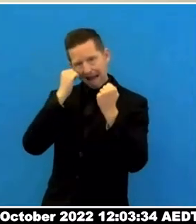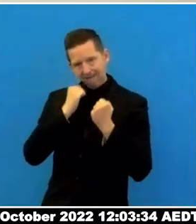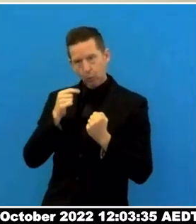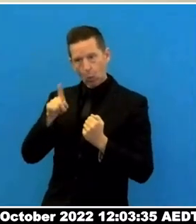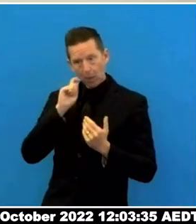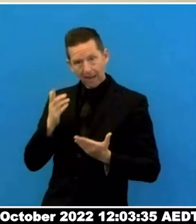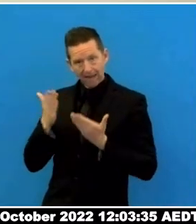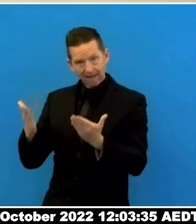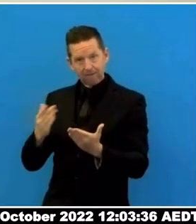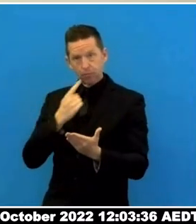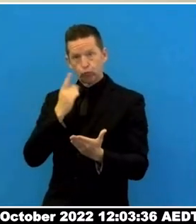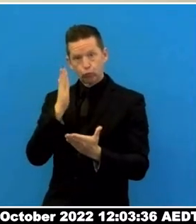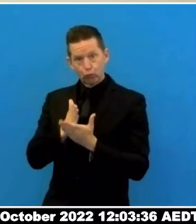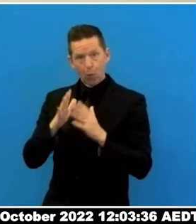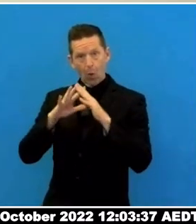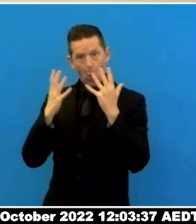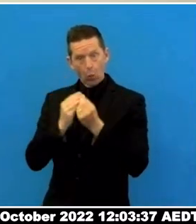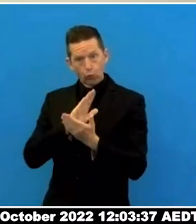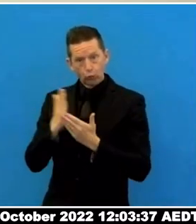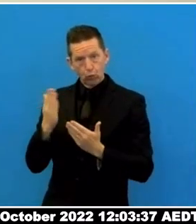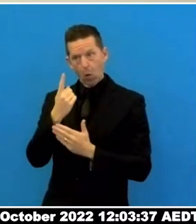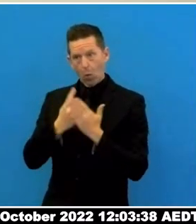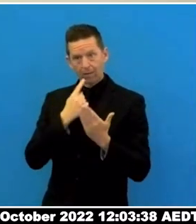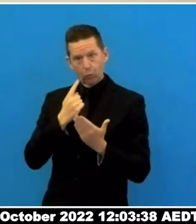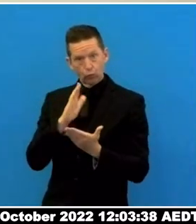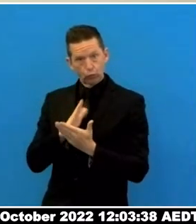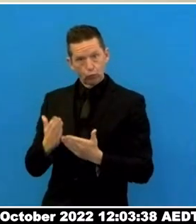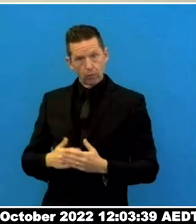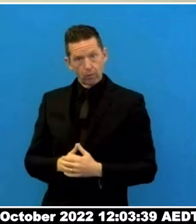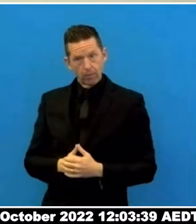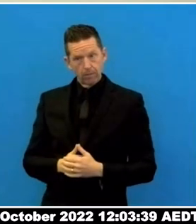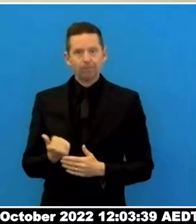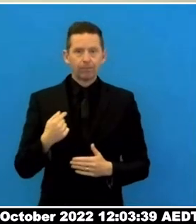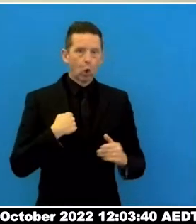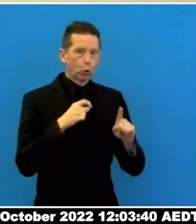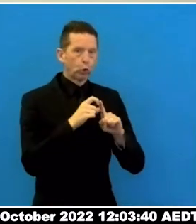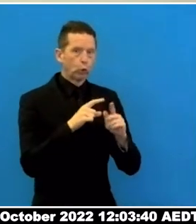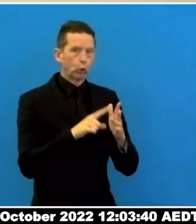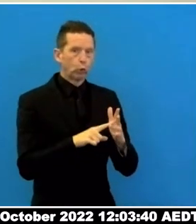will be the truth, the whole truth and nothing but the truth? I do. Thank you very much.